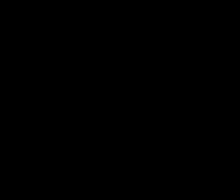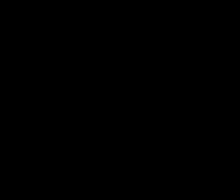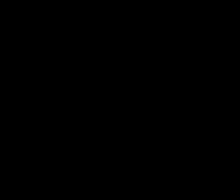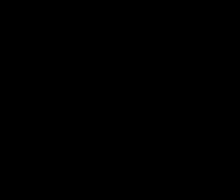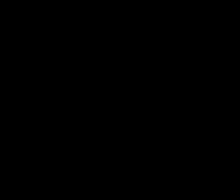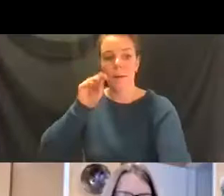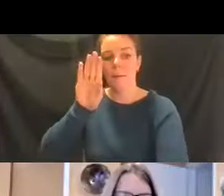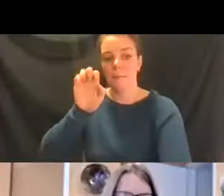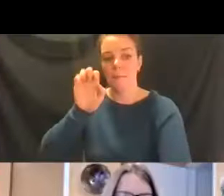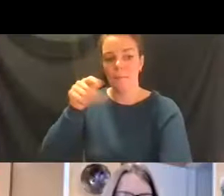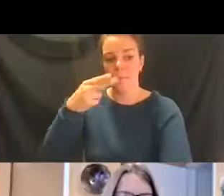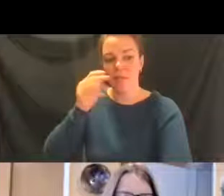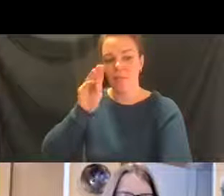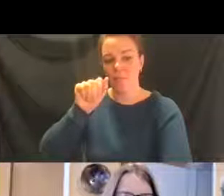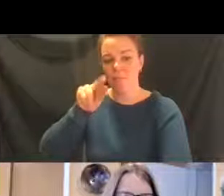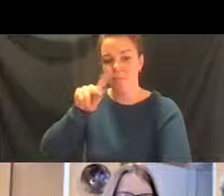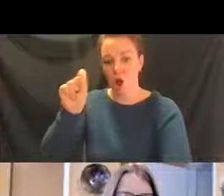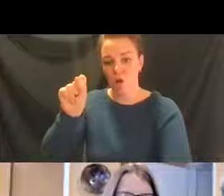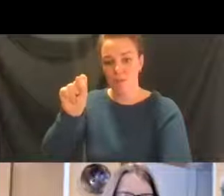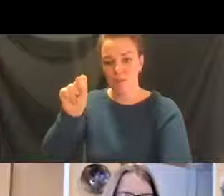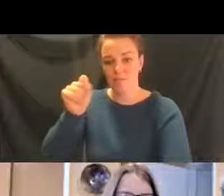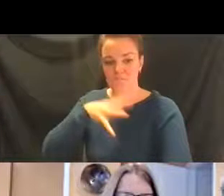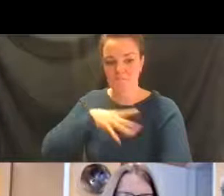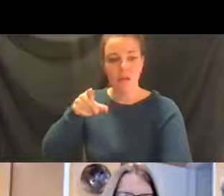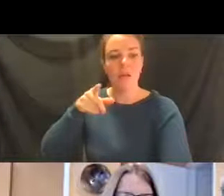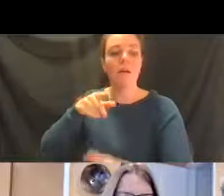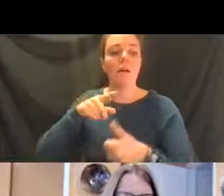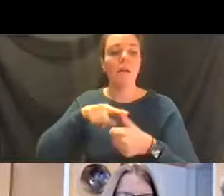Our two main partners in our national task group on intellectual disabilities